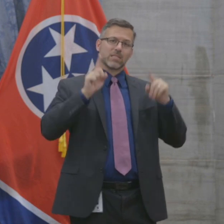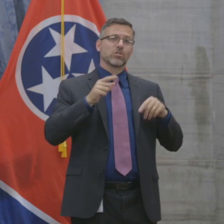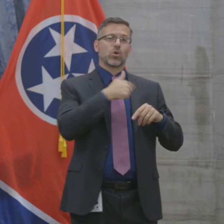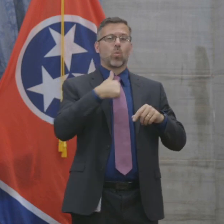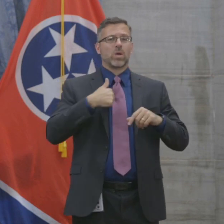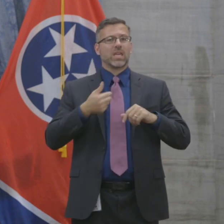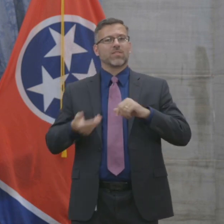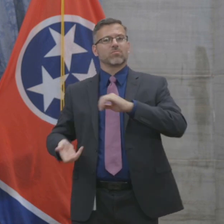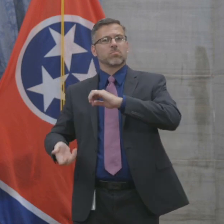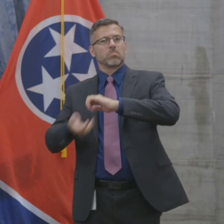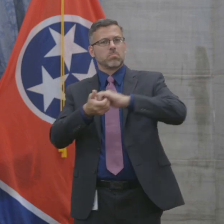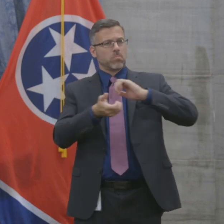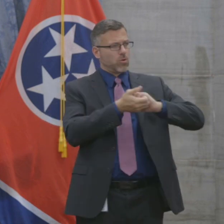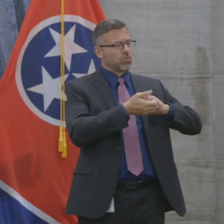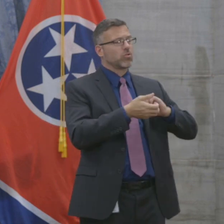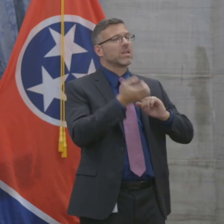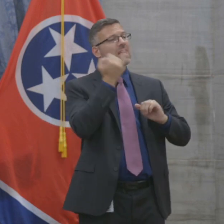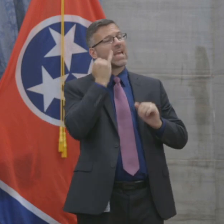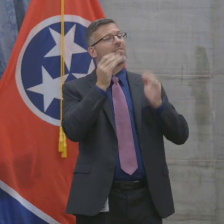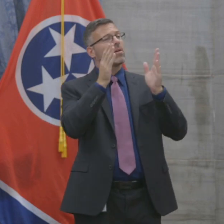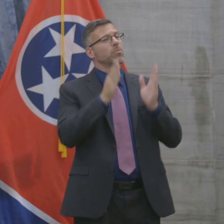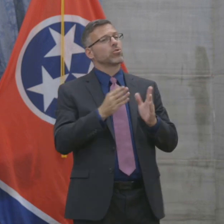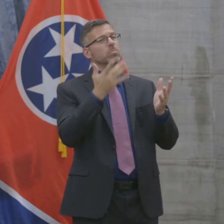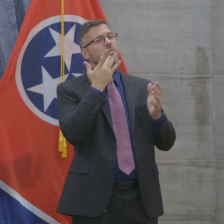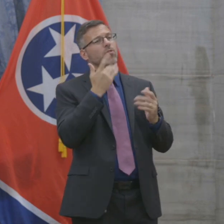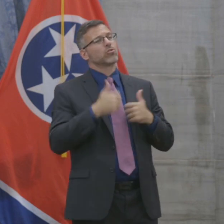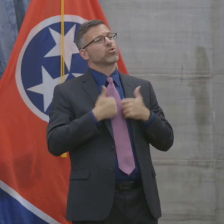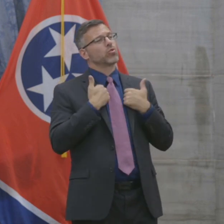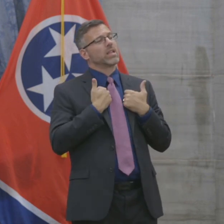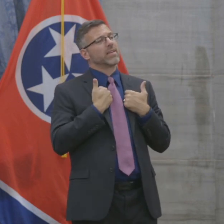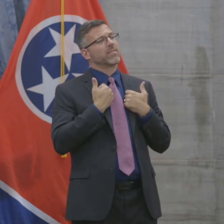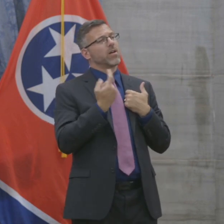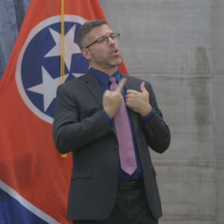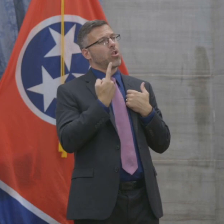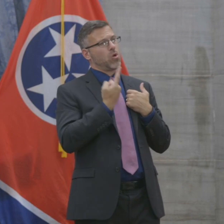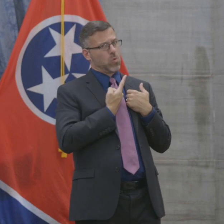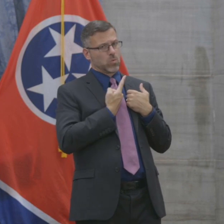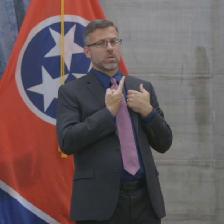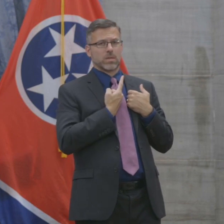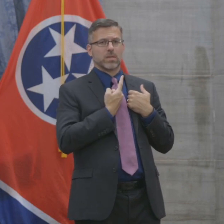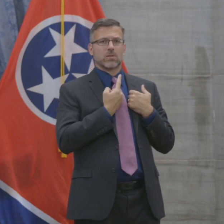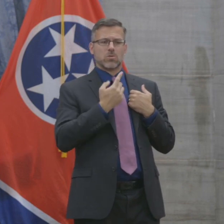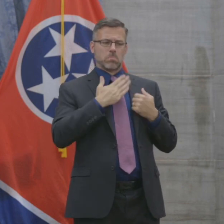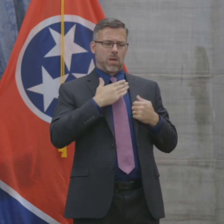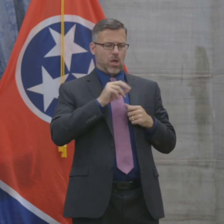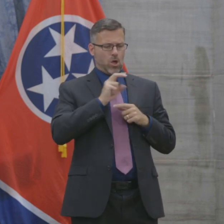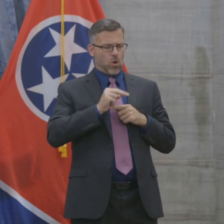trained to be able to go to work. So I want to encourage CEOs, individuals and chamber of commences all